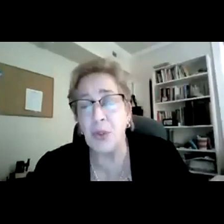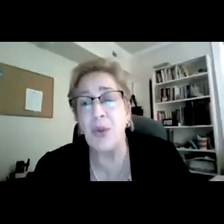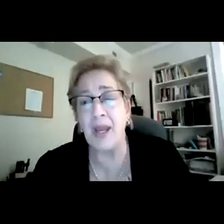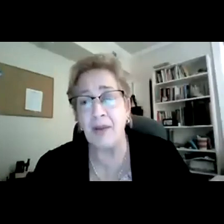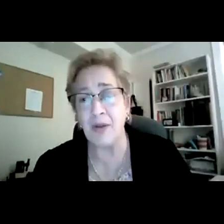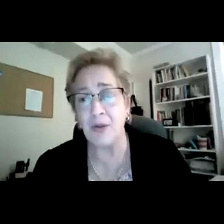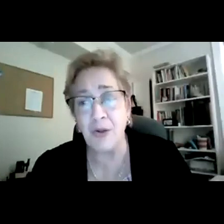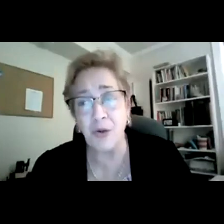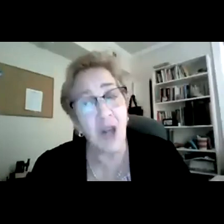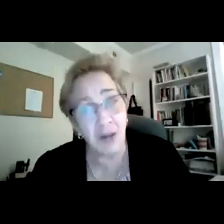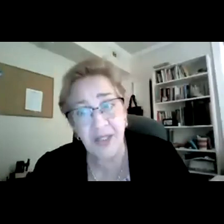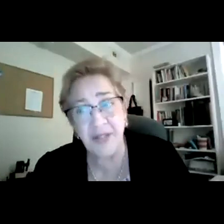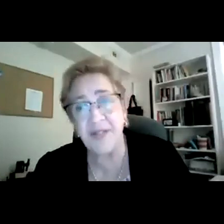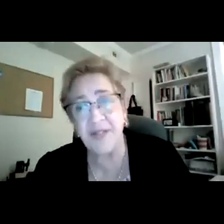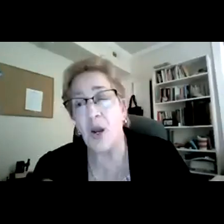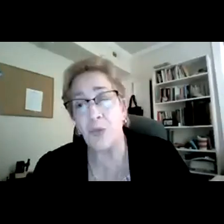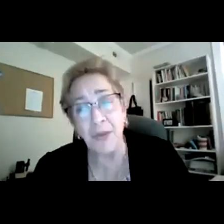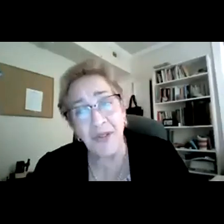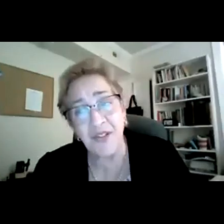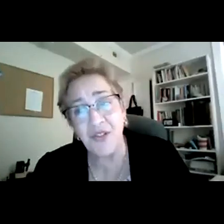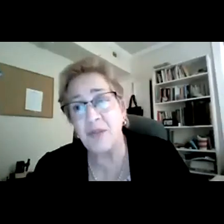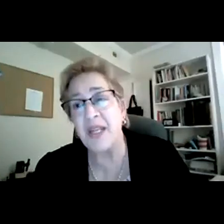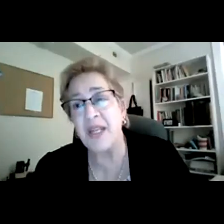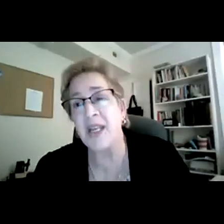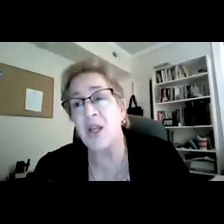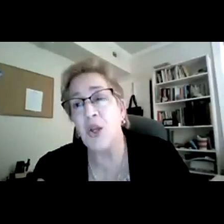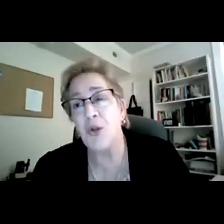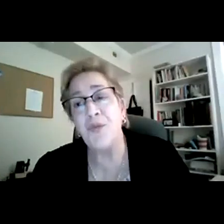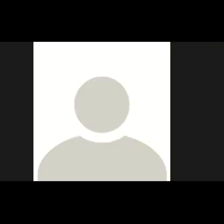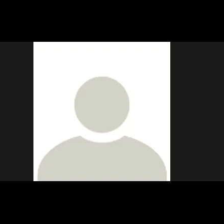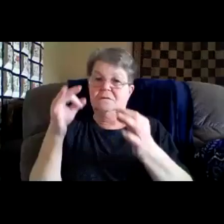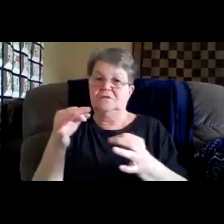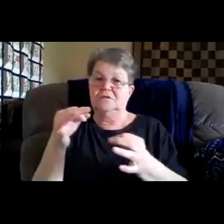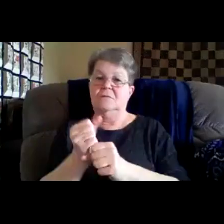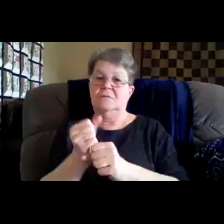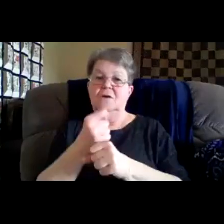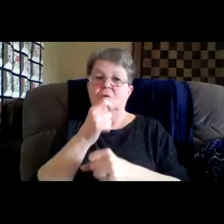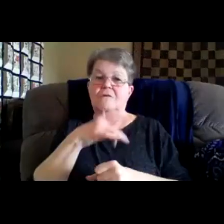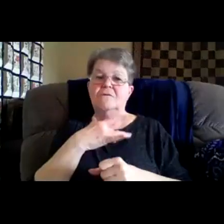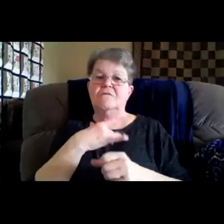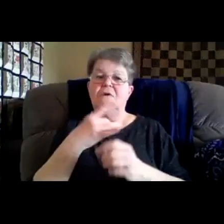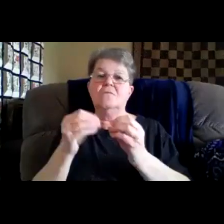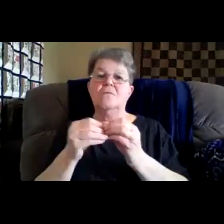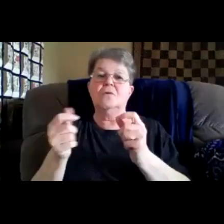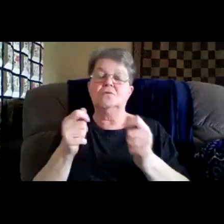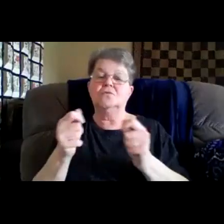who have greater confidence around decision-making, who feel more control in their lives